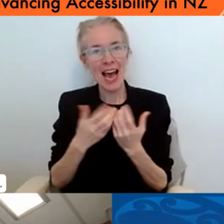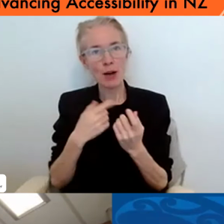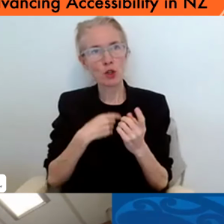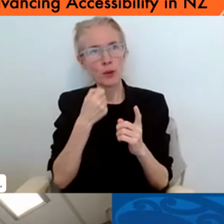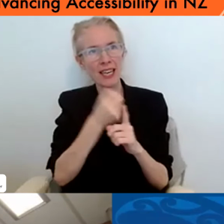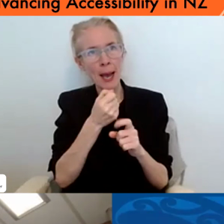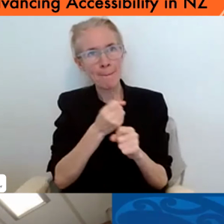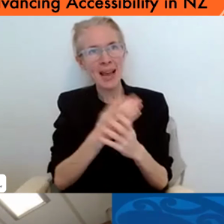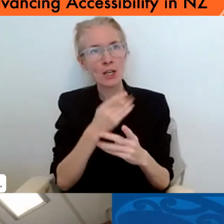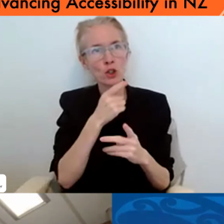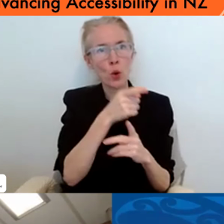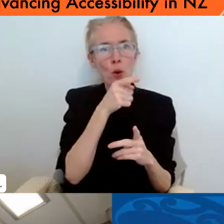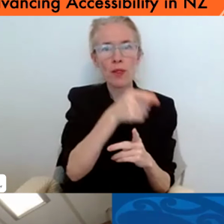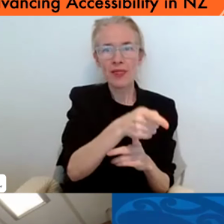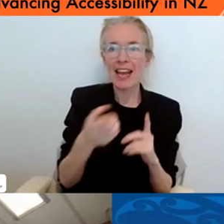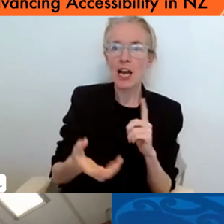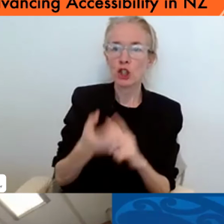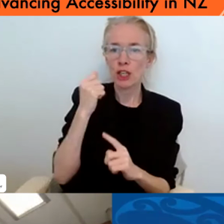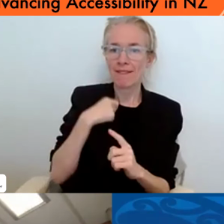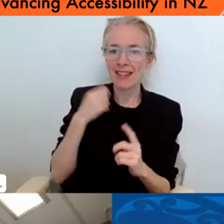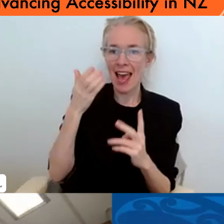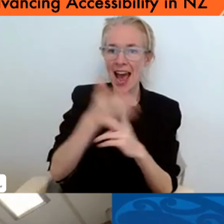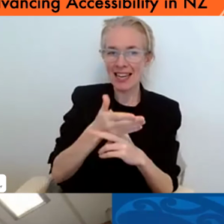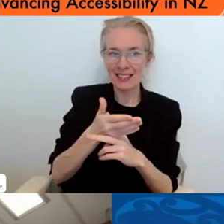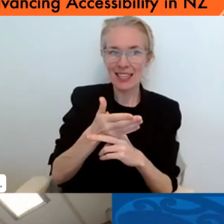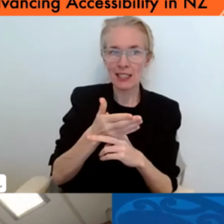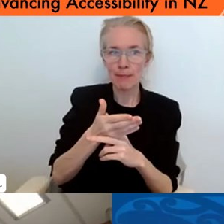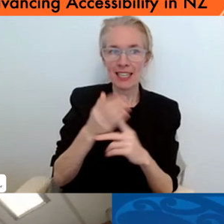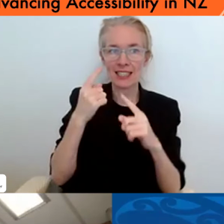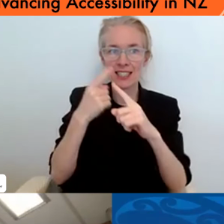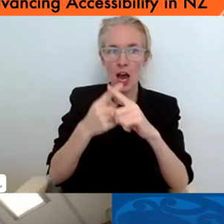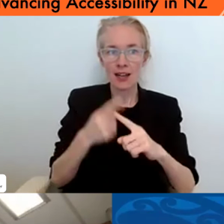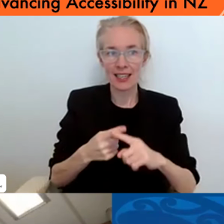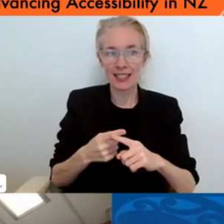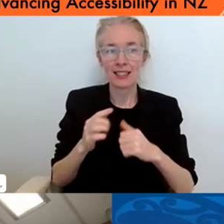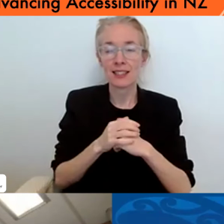are only 15% and new situation of likely public/private partnerships